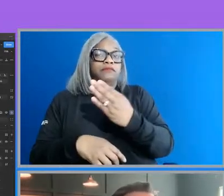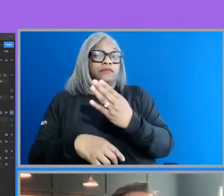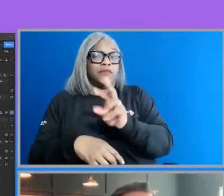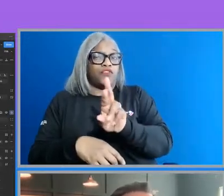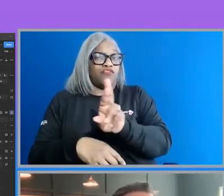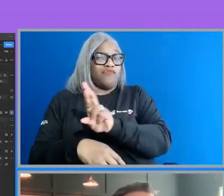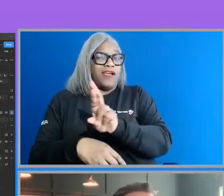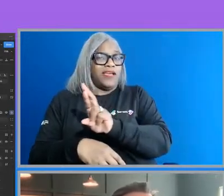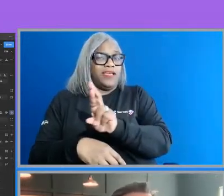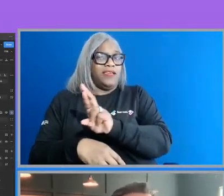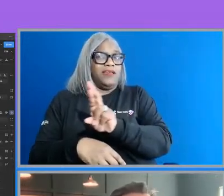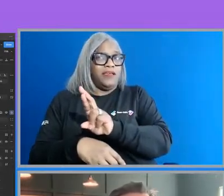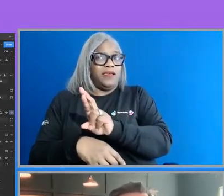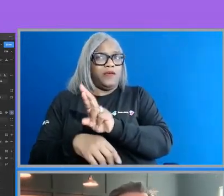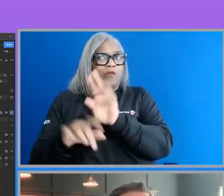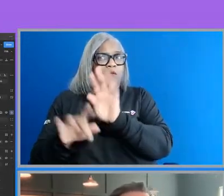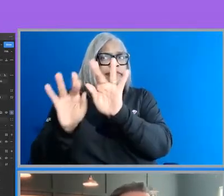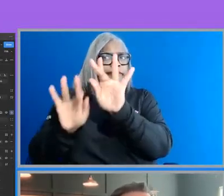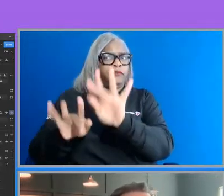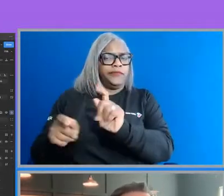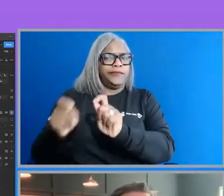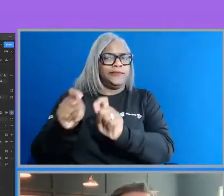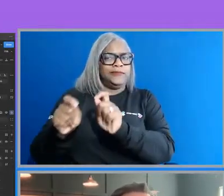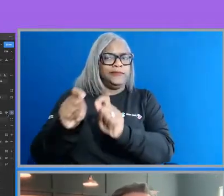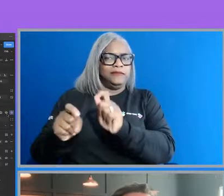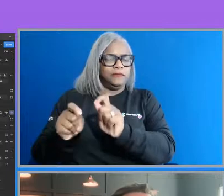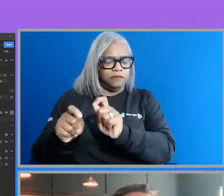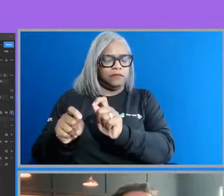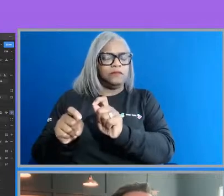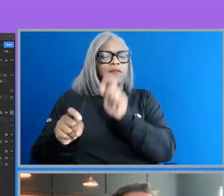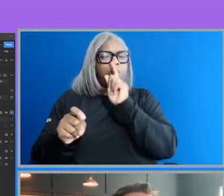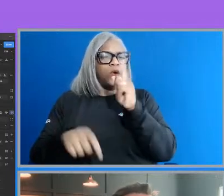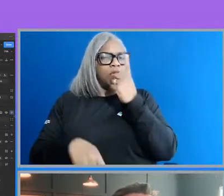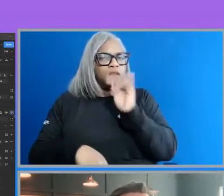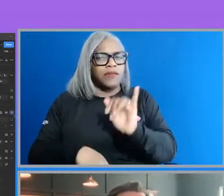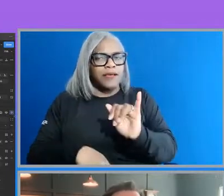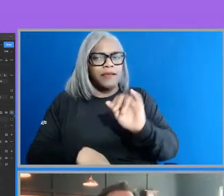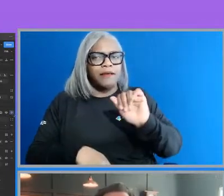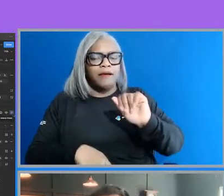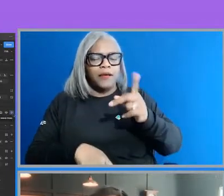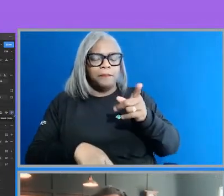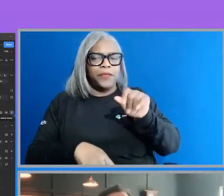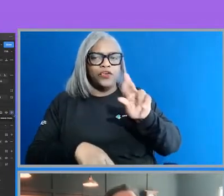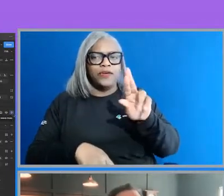side where we manipulate everything we need to manipulate. And there's a label for appearance. There is a